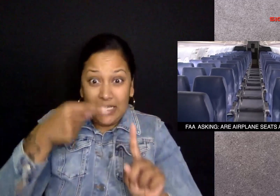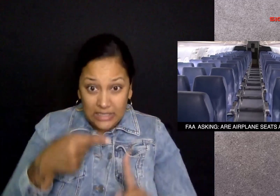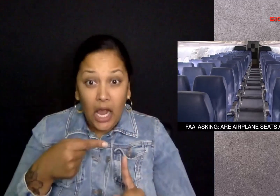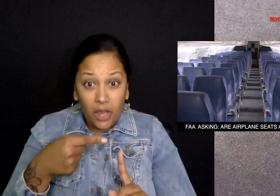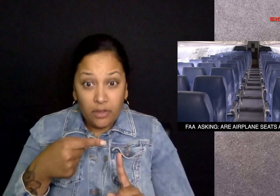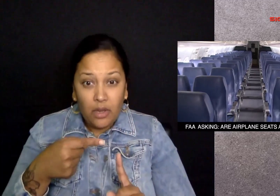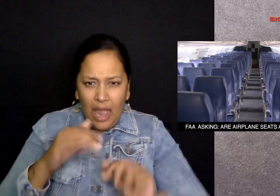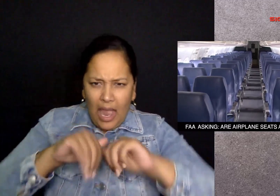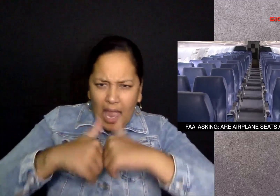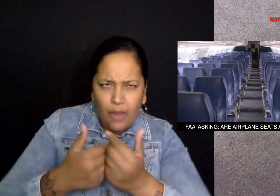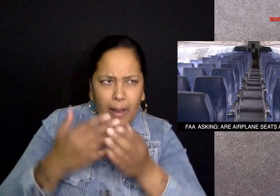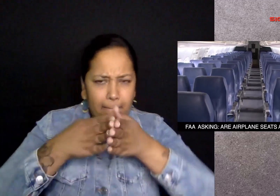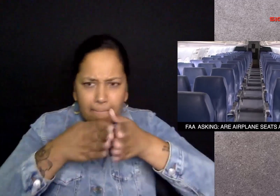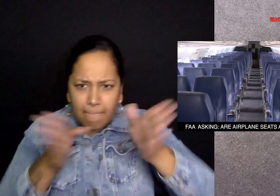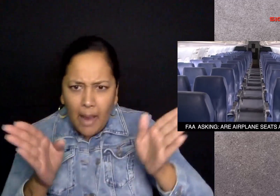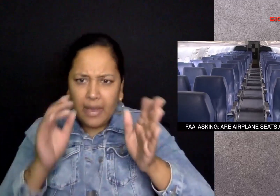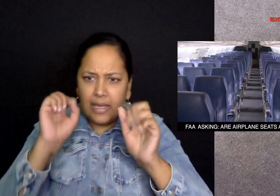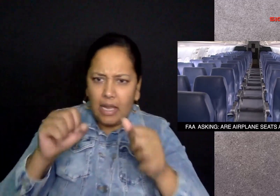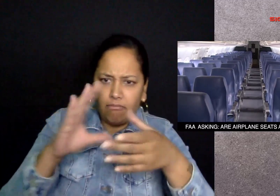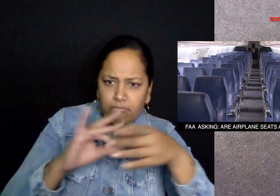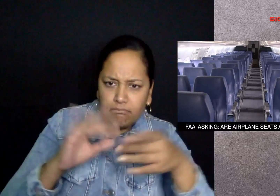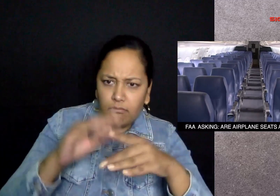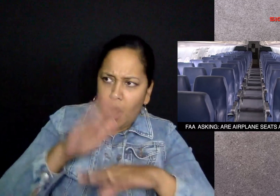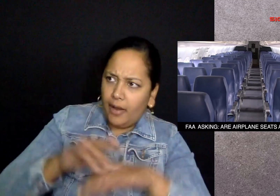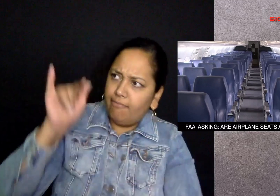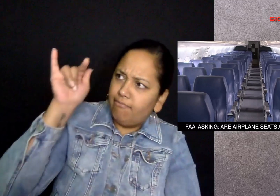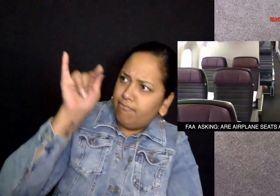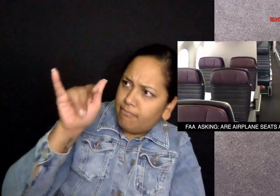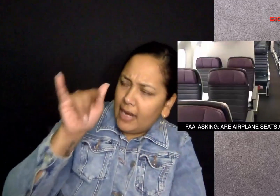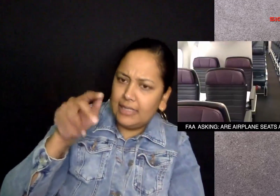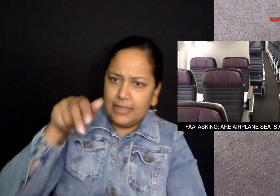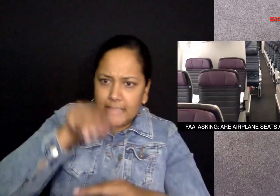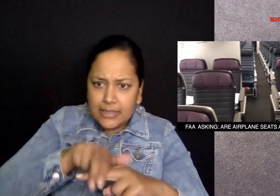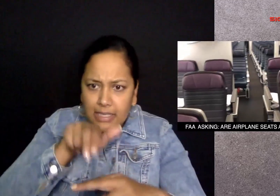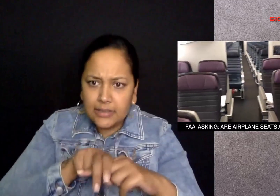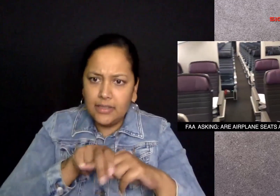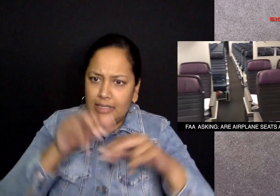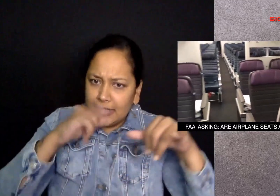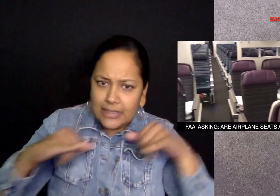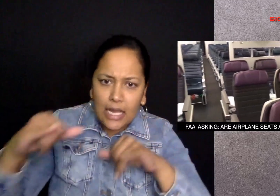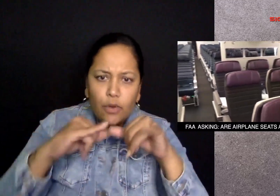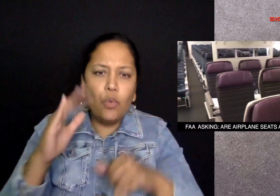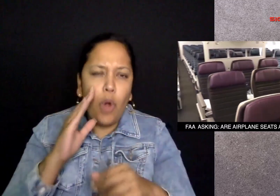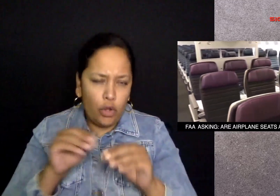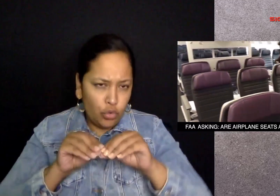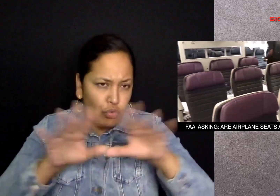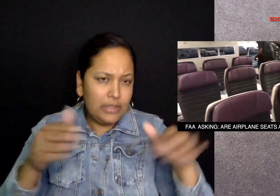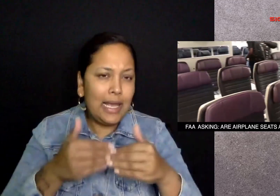the details about how the public can comment on airplane seek standards will be released next week